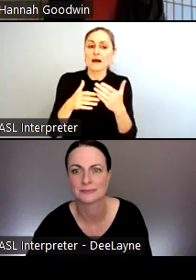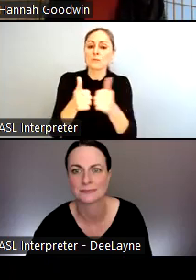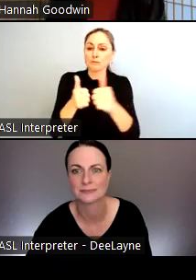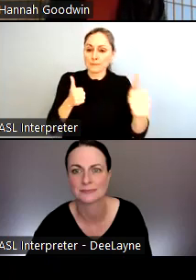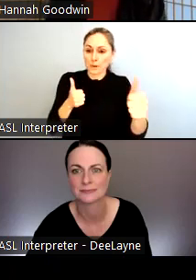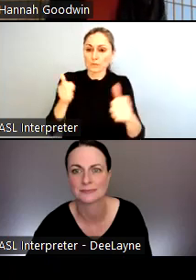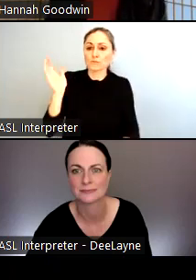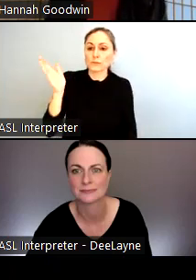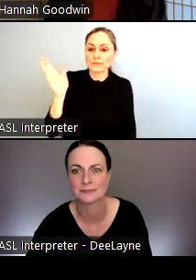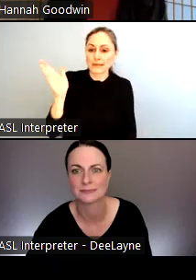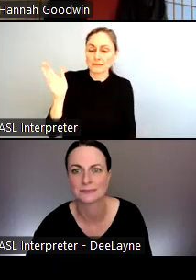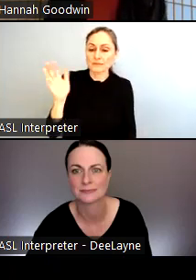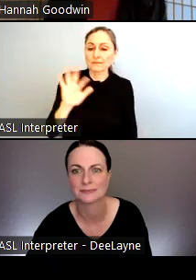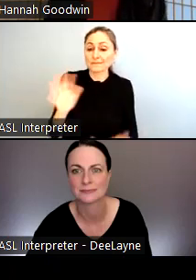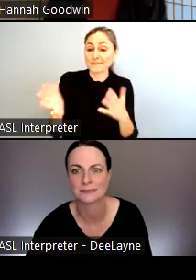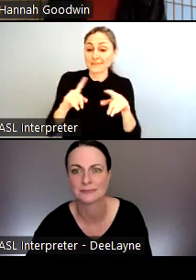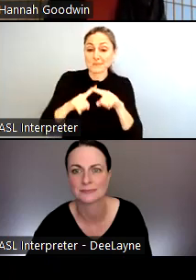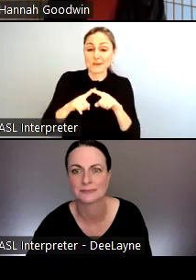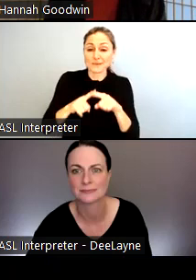And in part, it depends on what your proposal is.